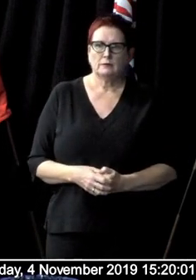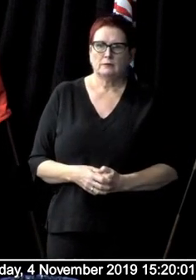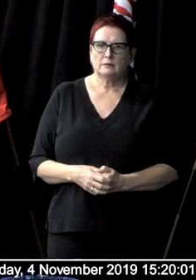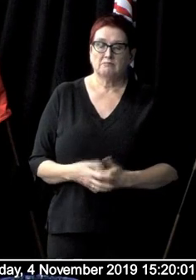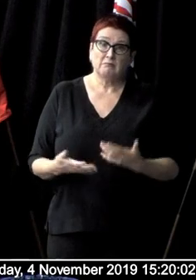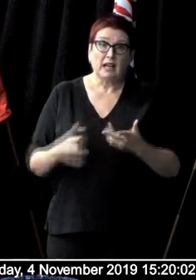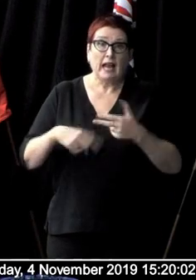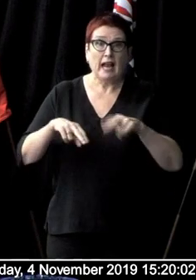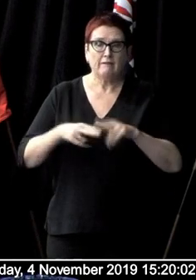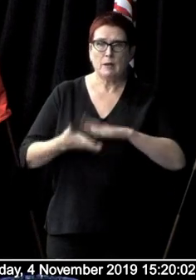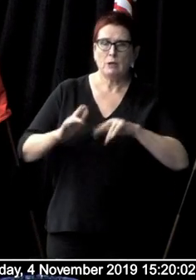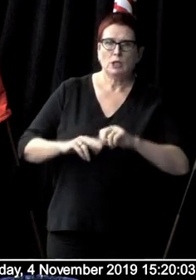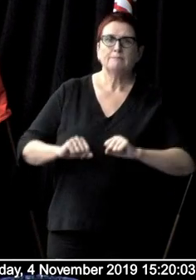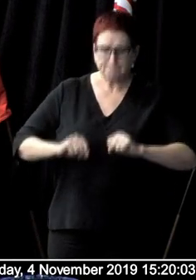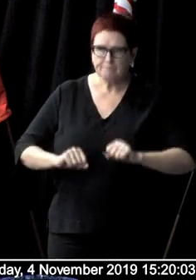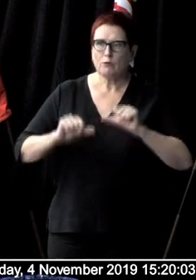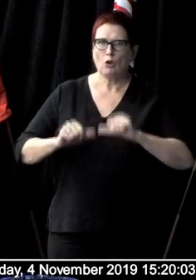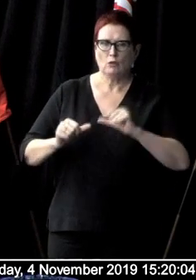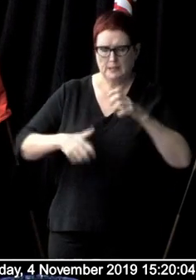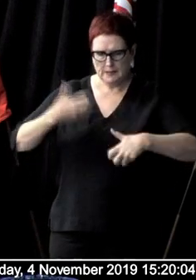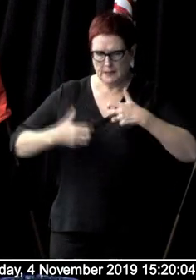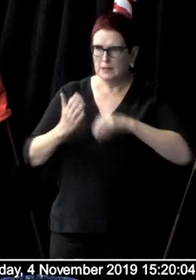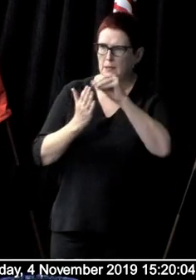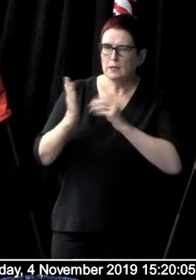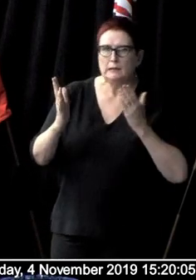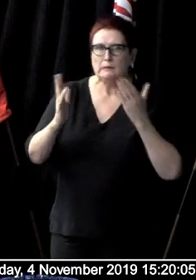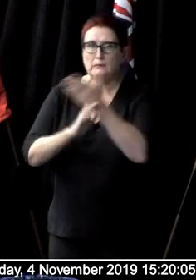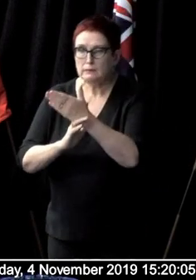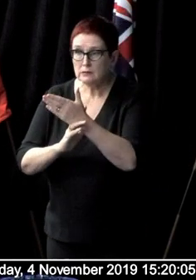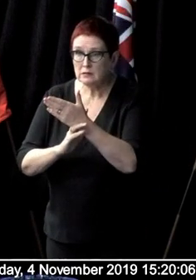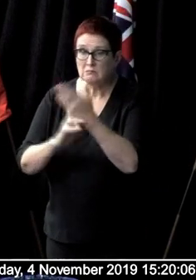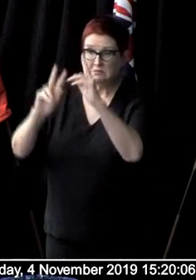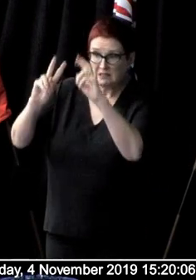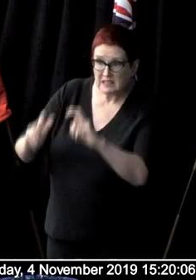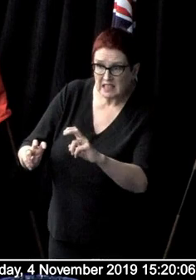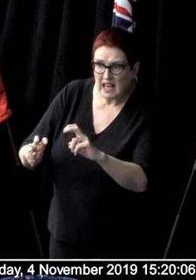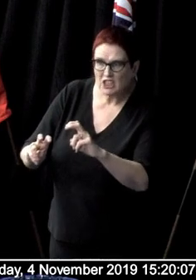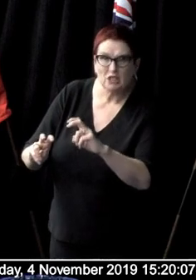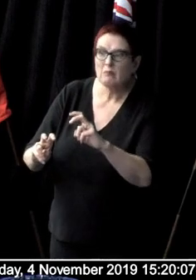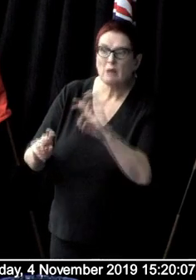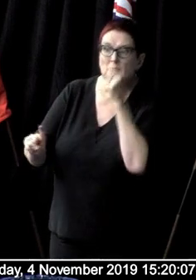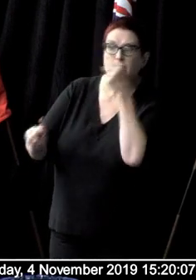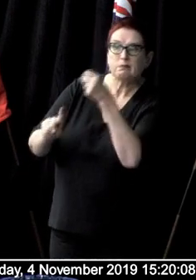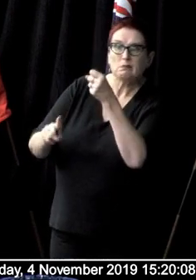investigation, sometimes the consequences have been minimal. Okay.